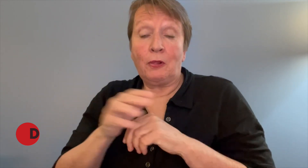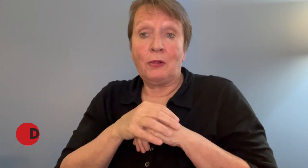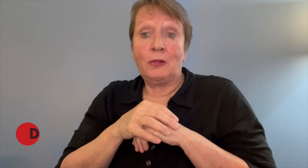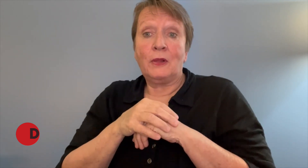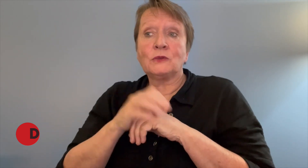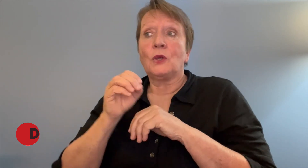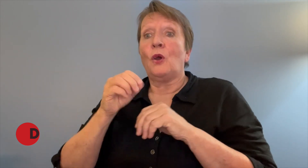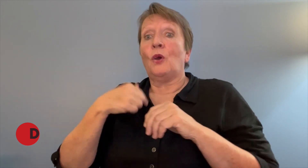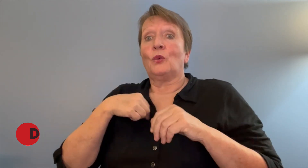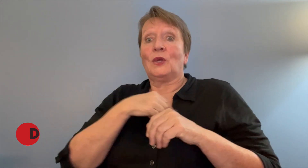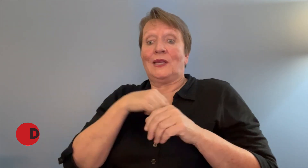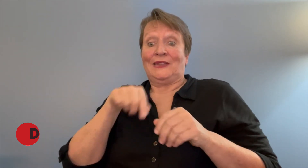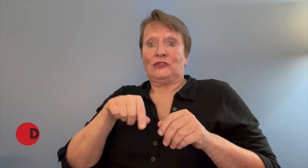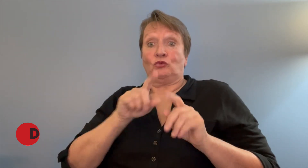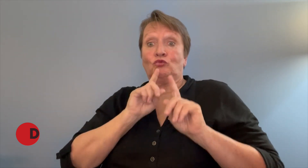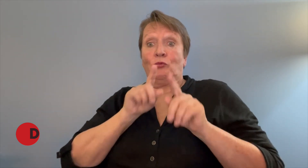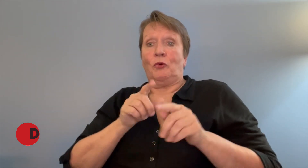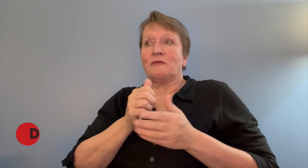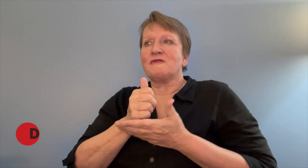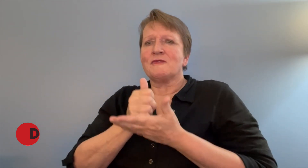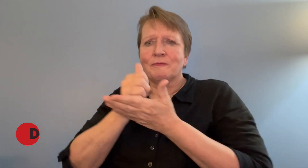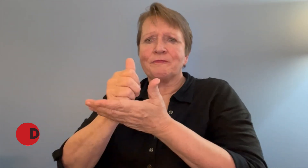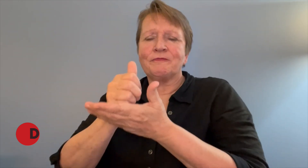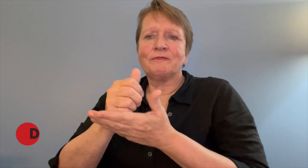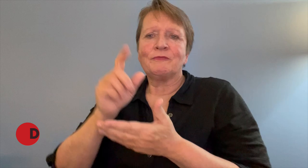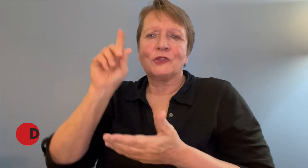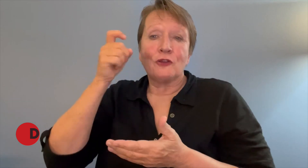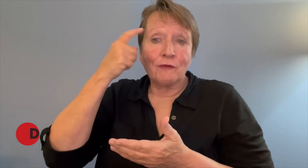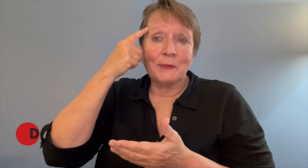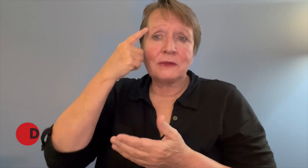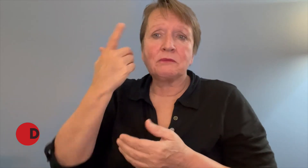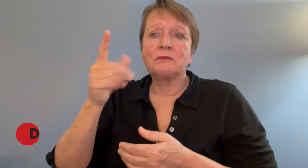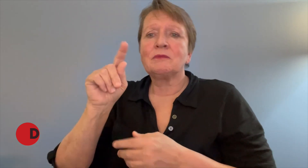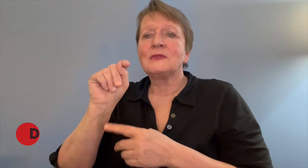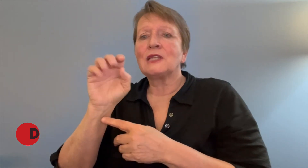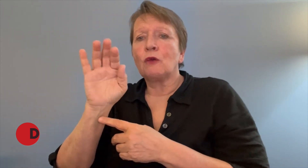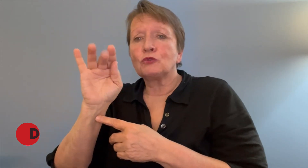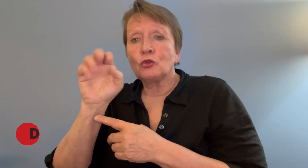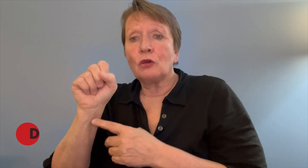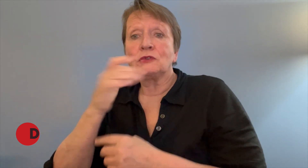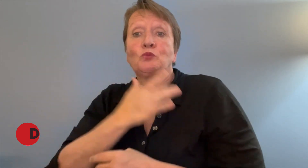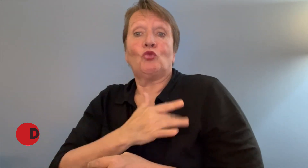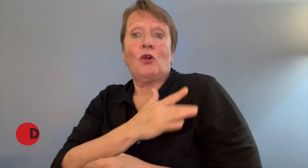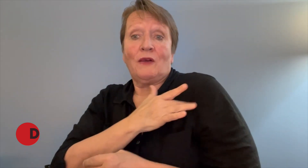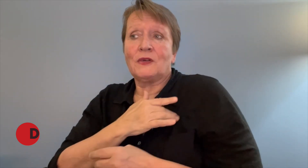as national languages of Deaf people. This report will help governments,